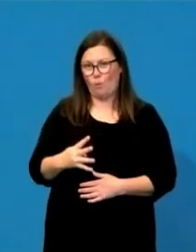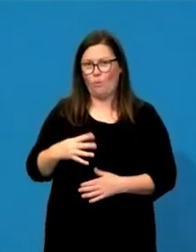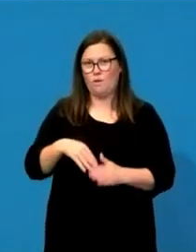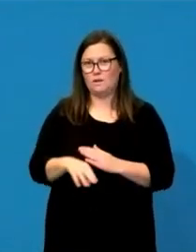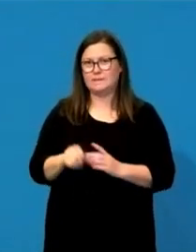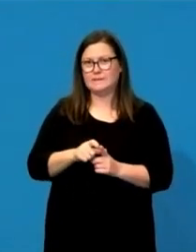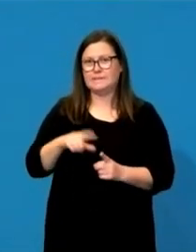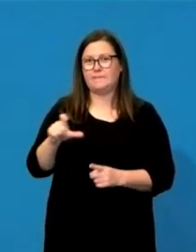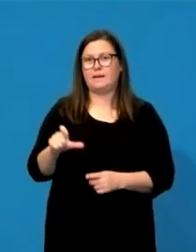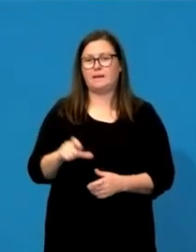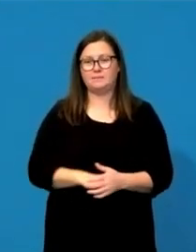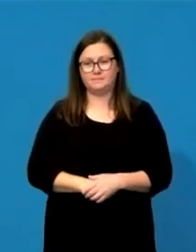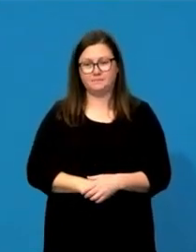And your boys have got a disability?